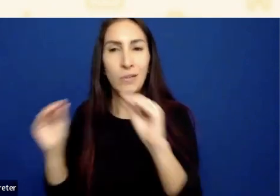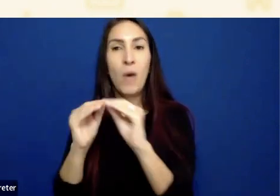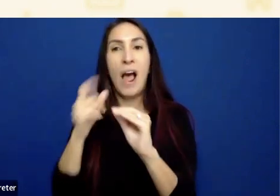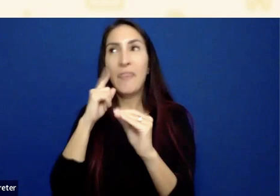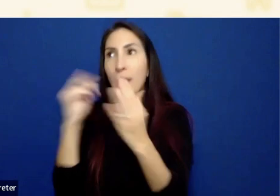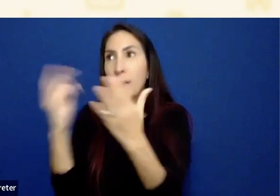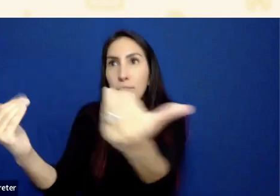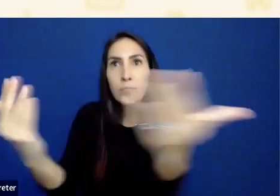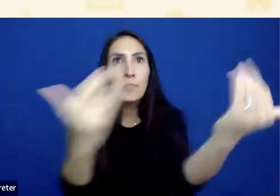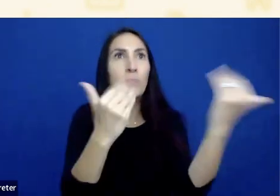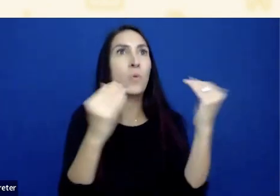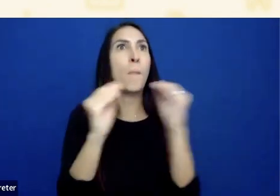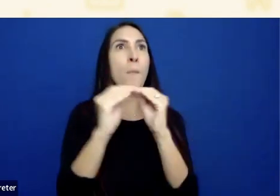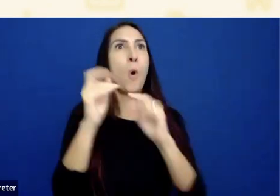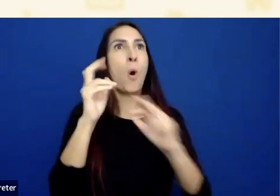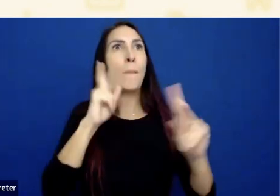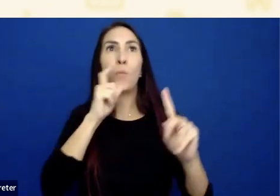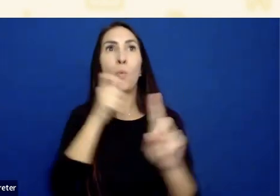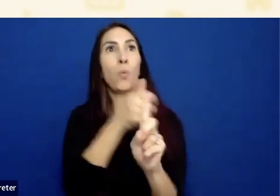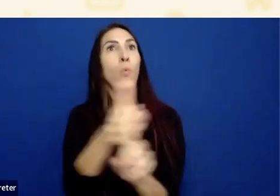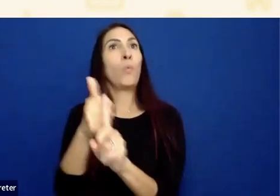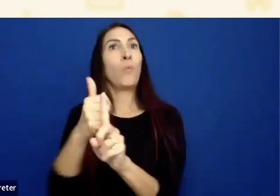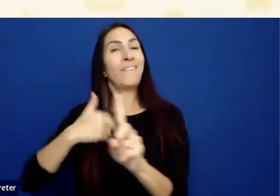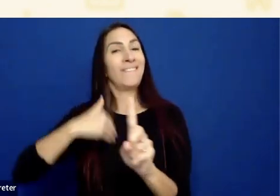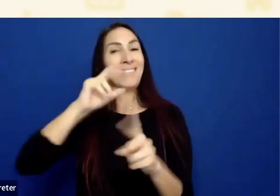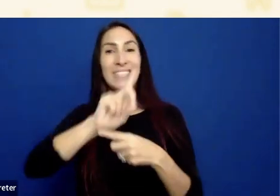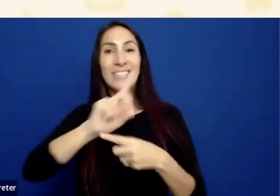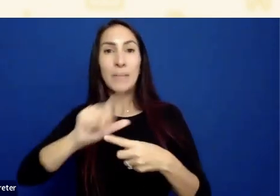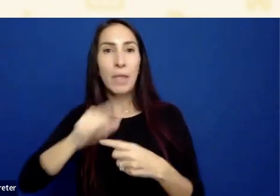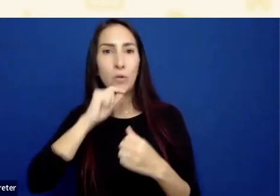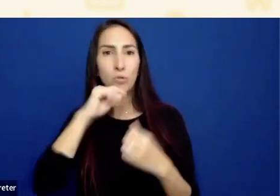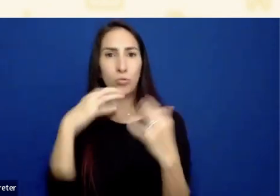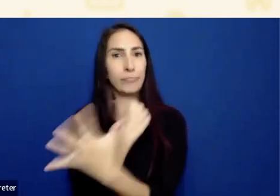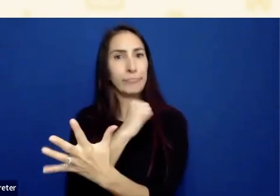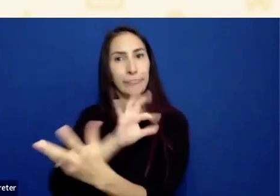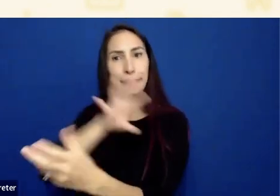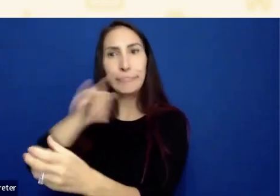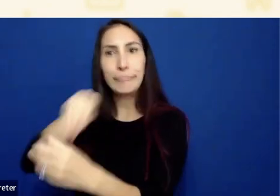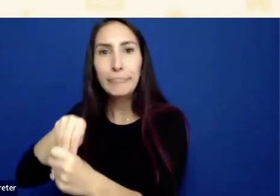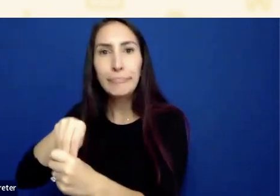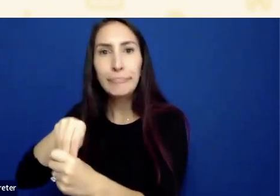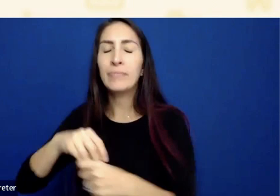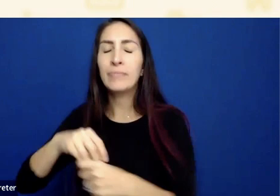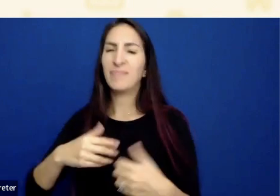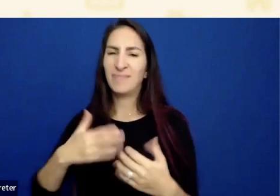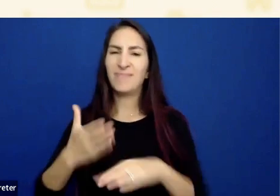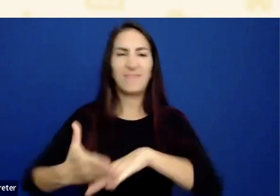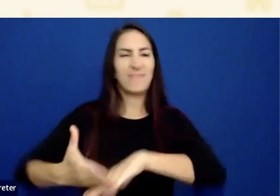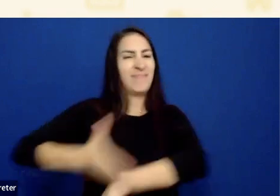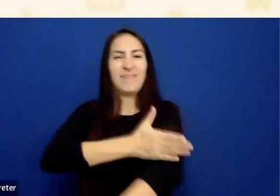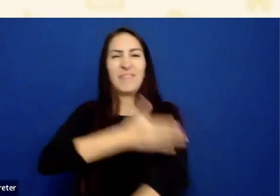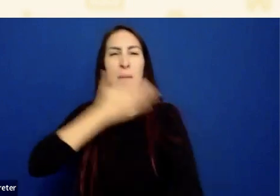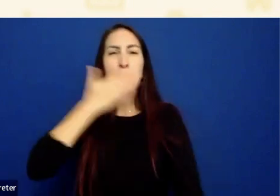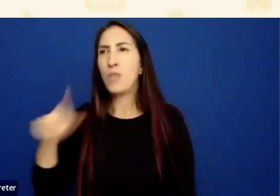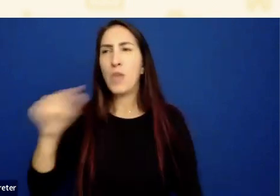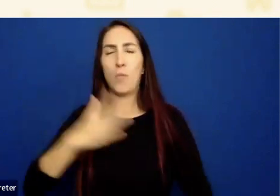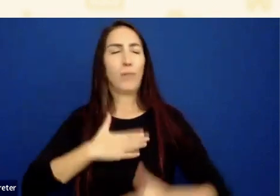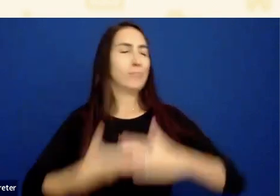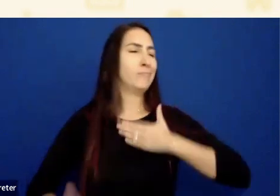to take a look and try out the admin panel, you'll get, I think, really great feedback. So I really encourage that. Great.